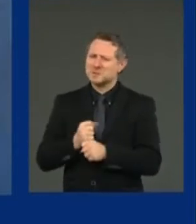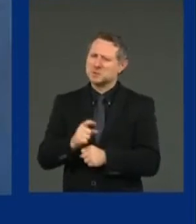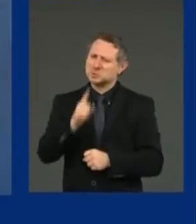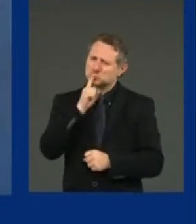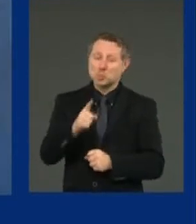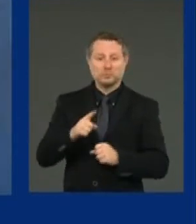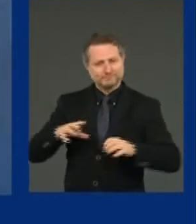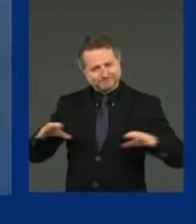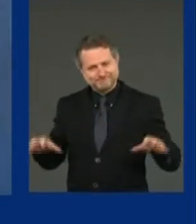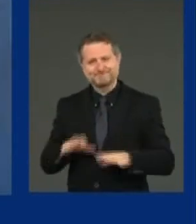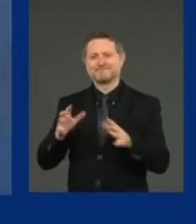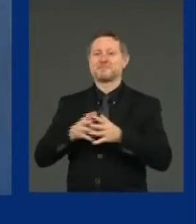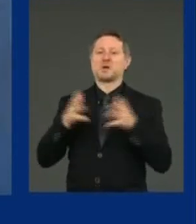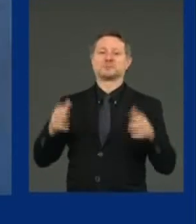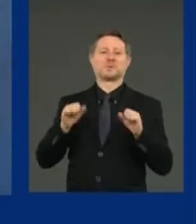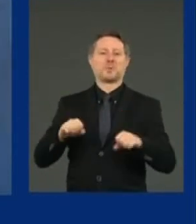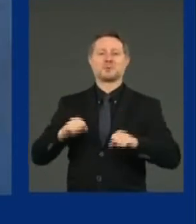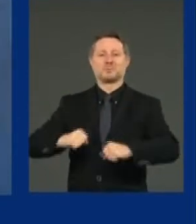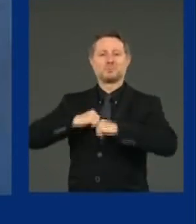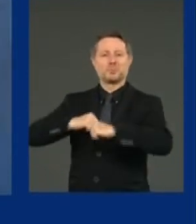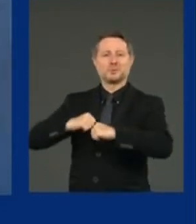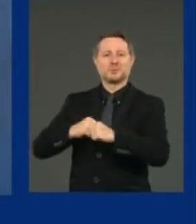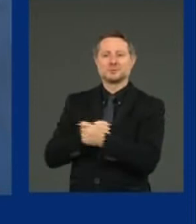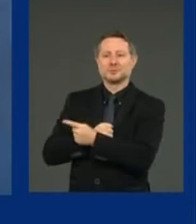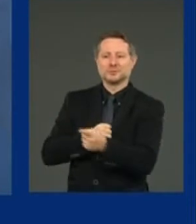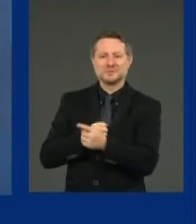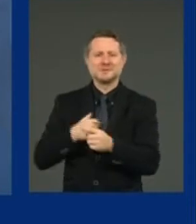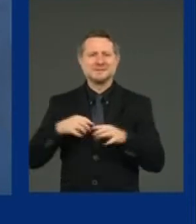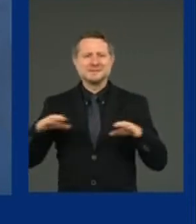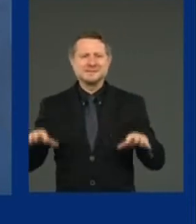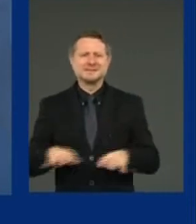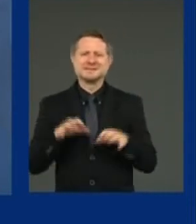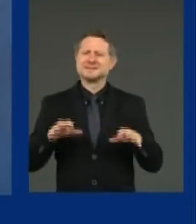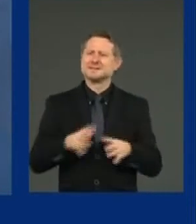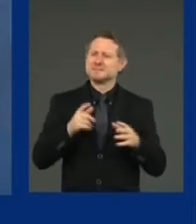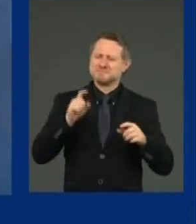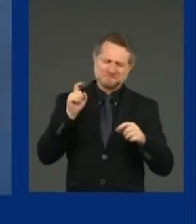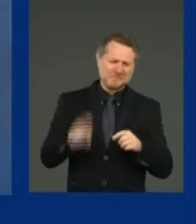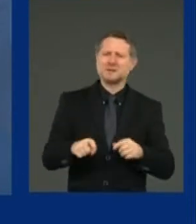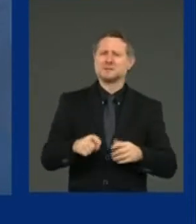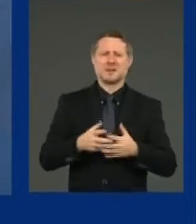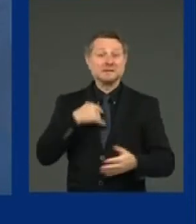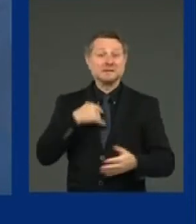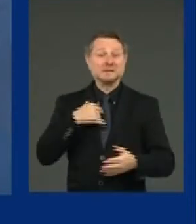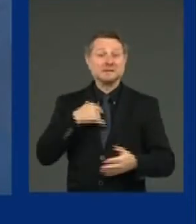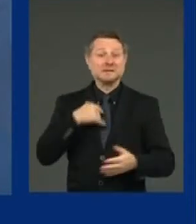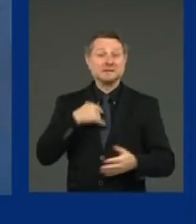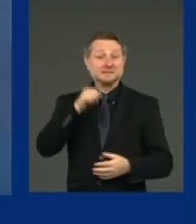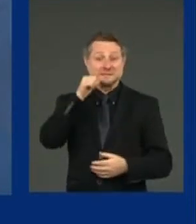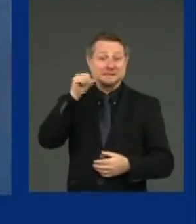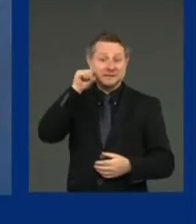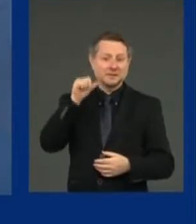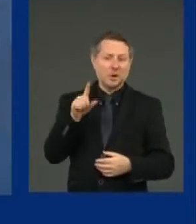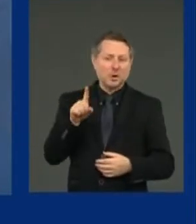ABLE TO SAY AT THE END OF THIS IS, WE DID EVERYTHING THAT WE COULD. WE DID EVERYTHING THAT WE